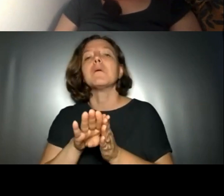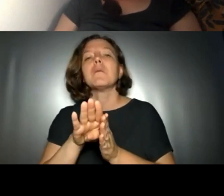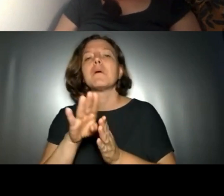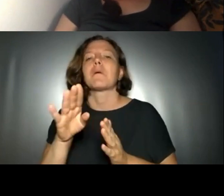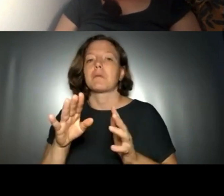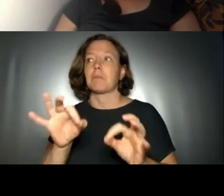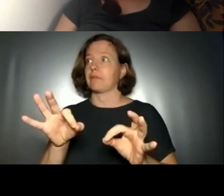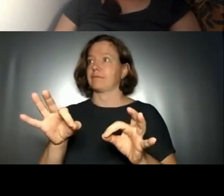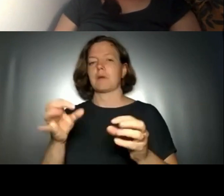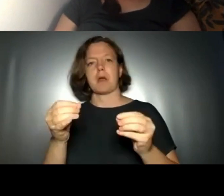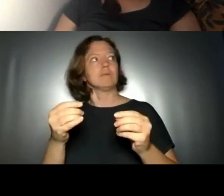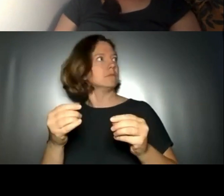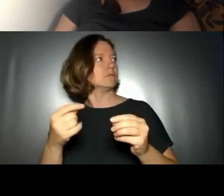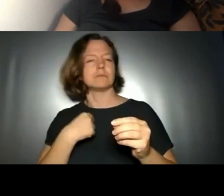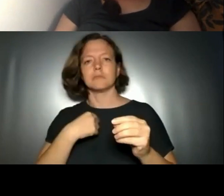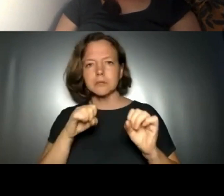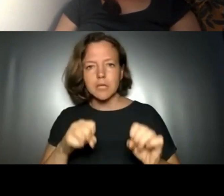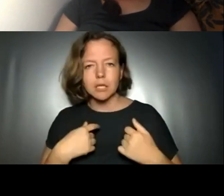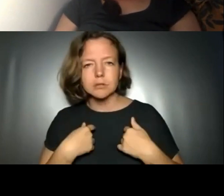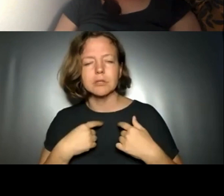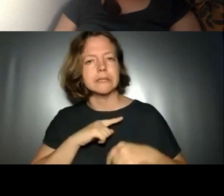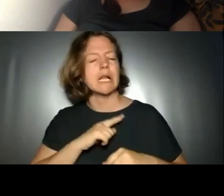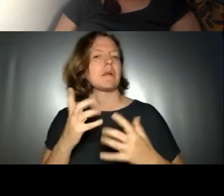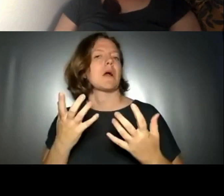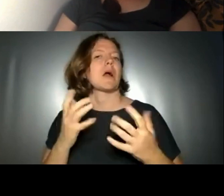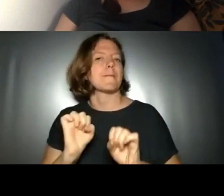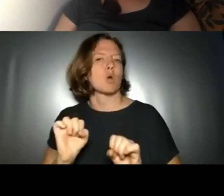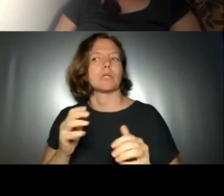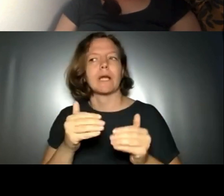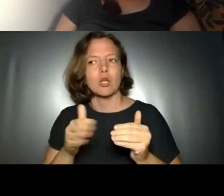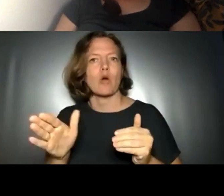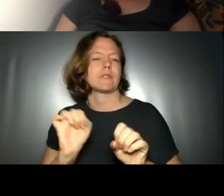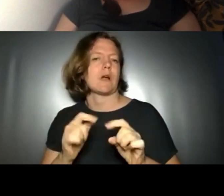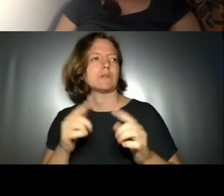than taking opportunities that weren't necessarily safe or that didn't necessarily feel good.